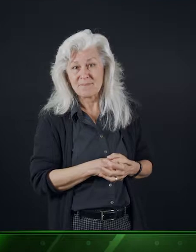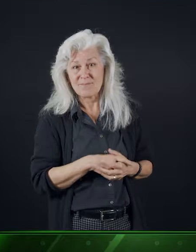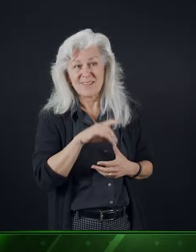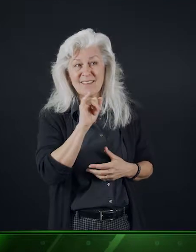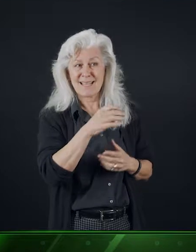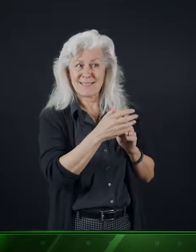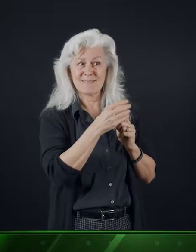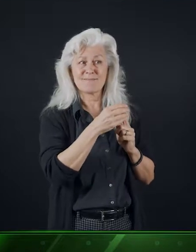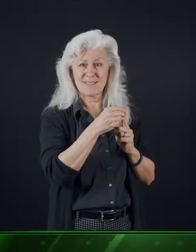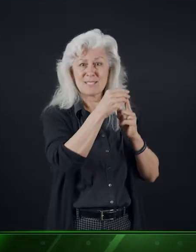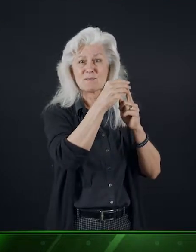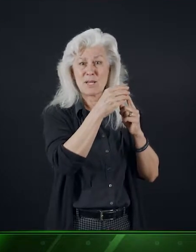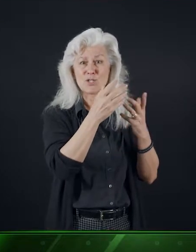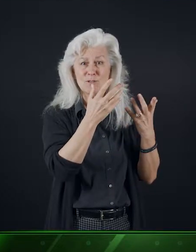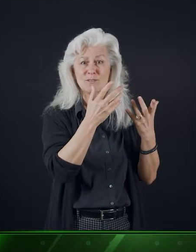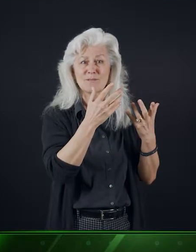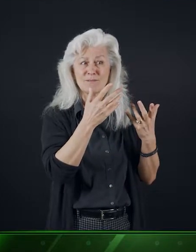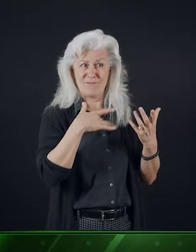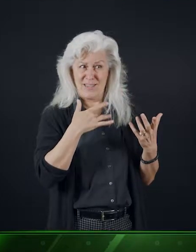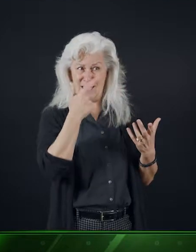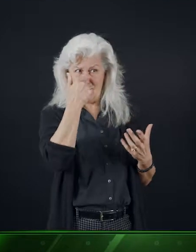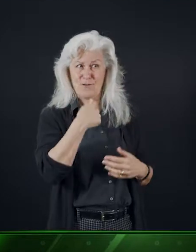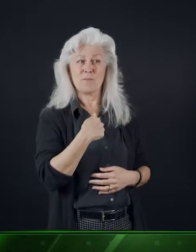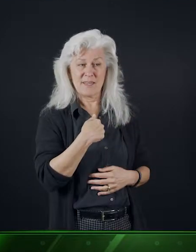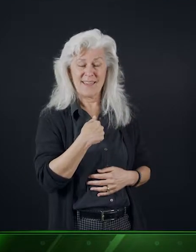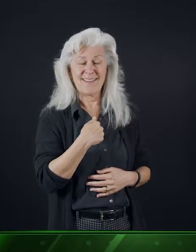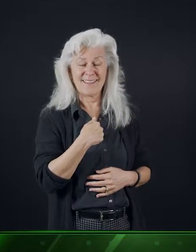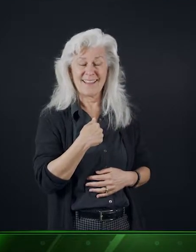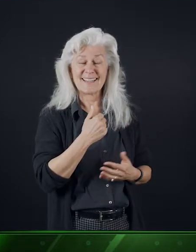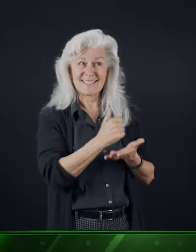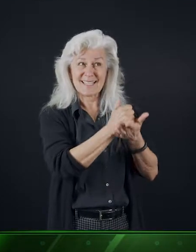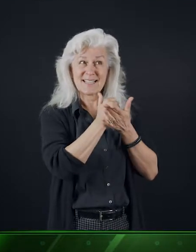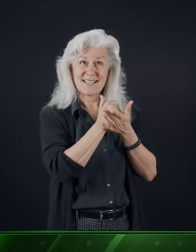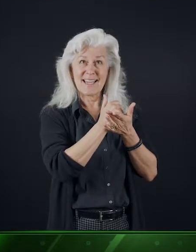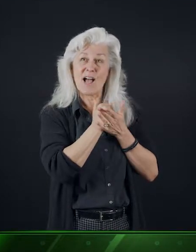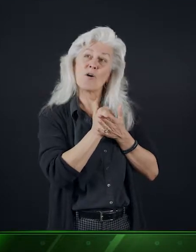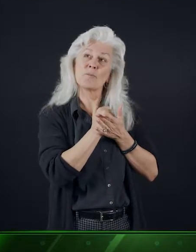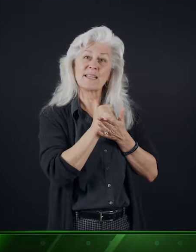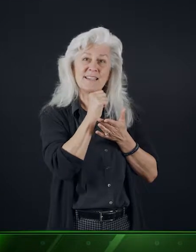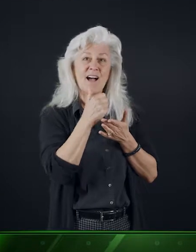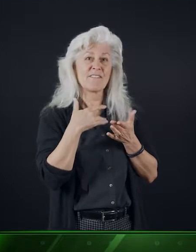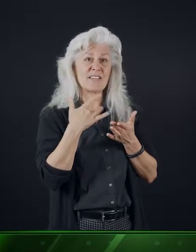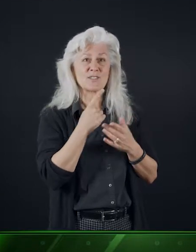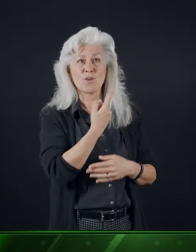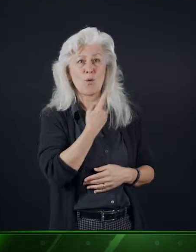And that's a very special feeling for me, and it's stopped me from feeling so lonely and alone.